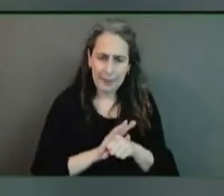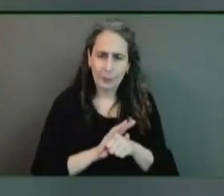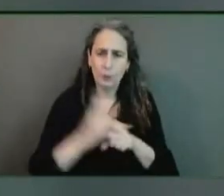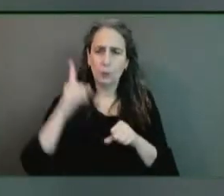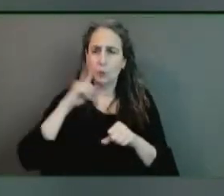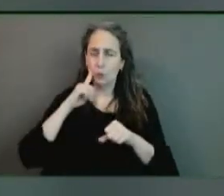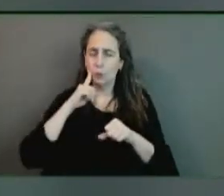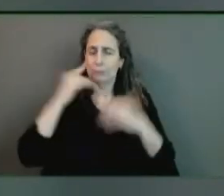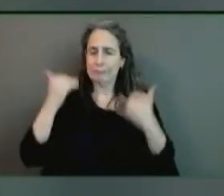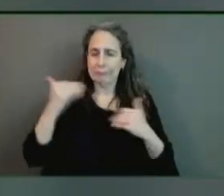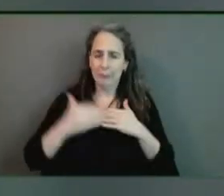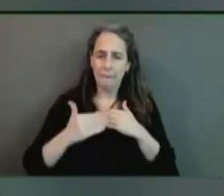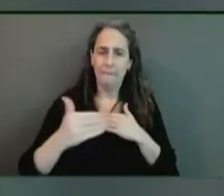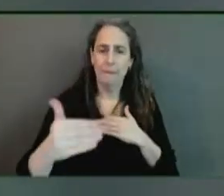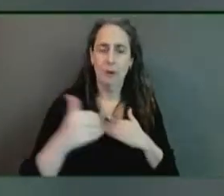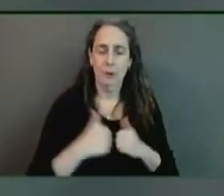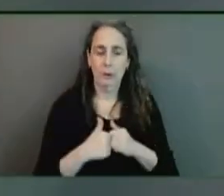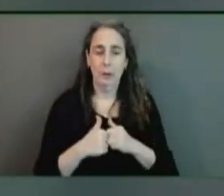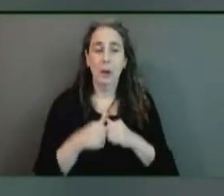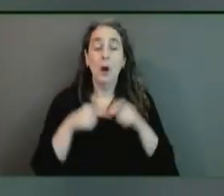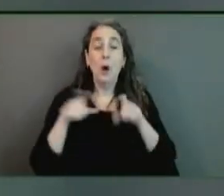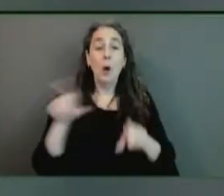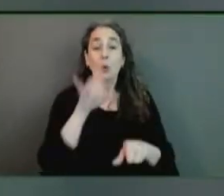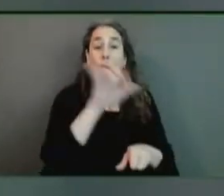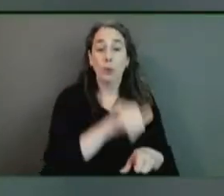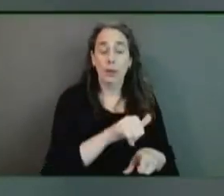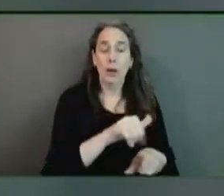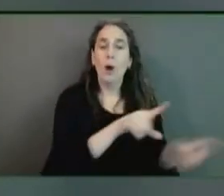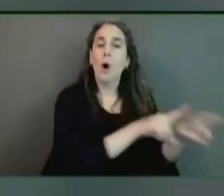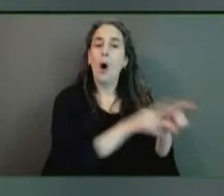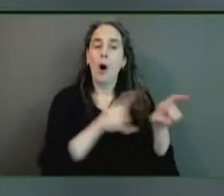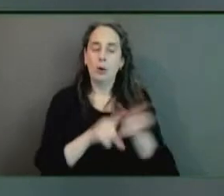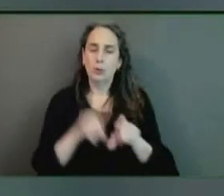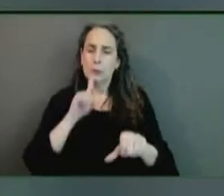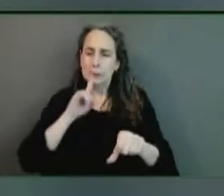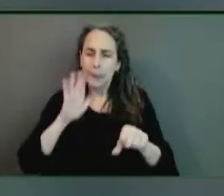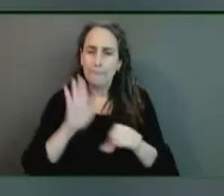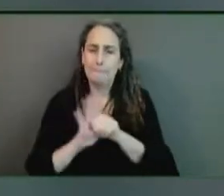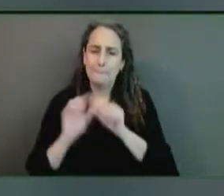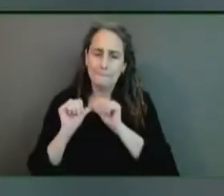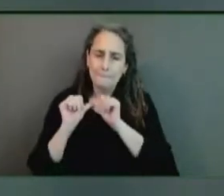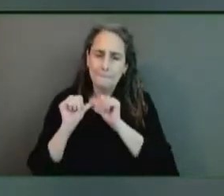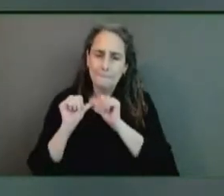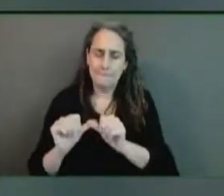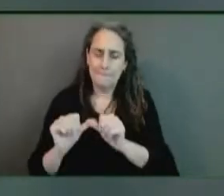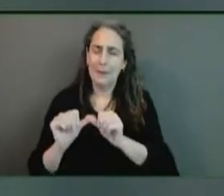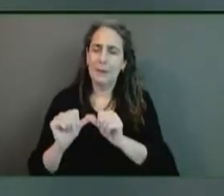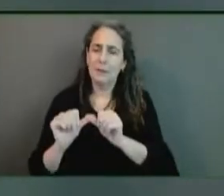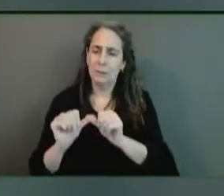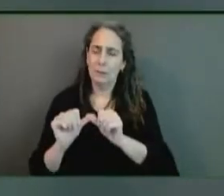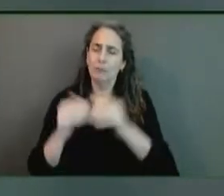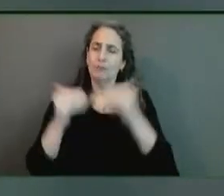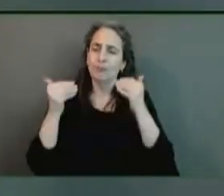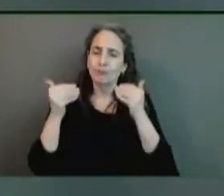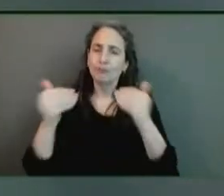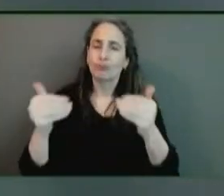reflect on our commitment to Forward. And as we do, so we